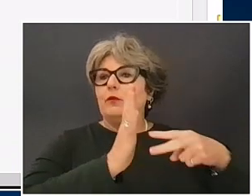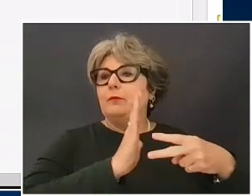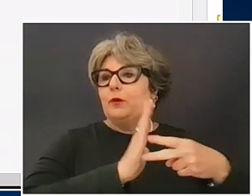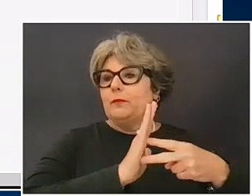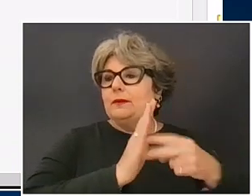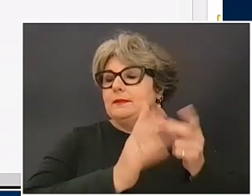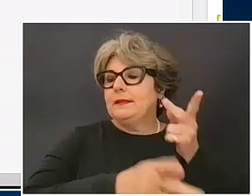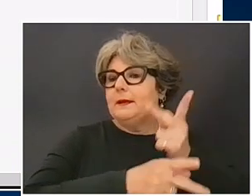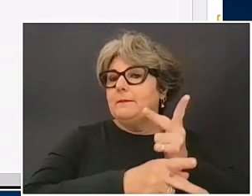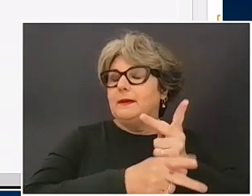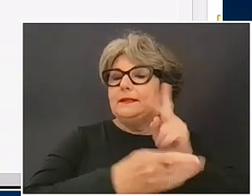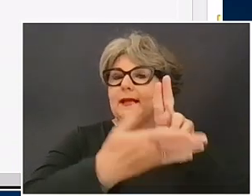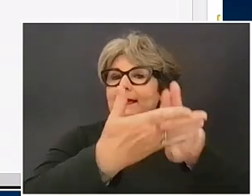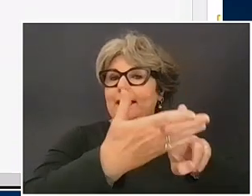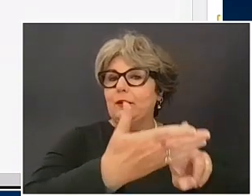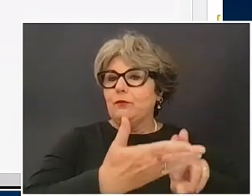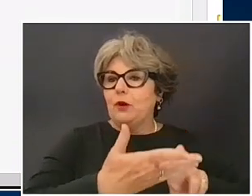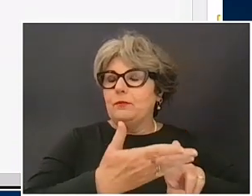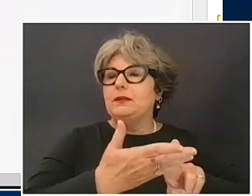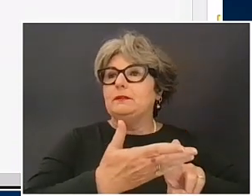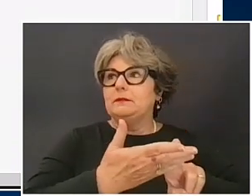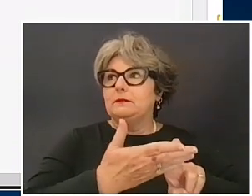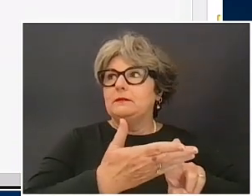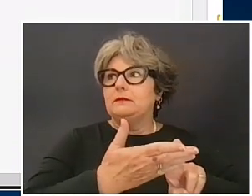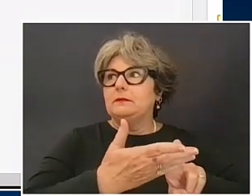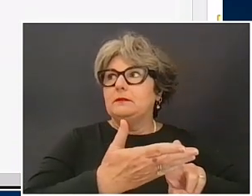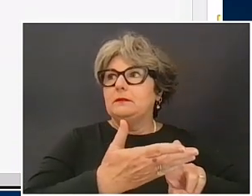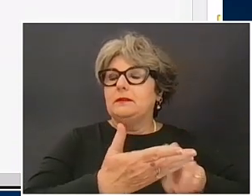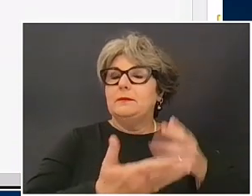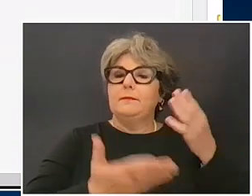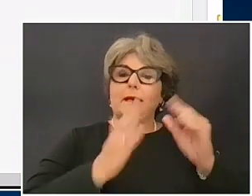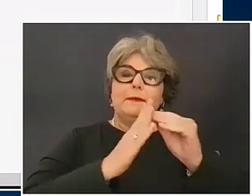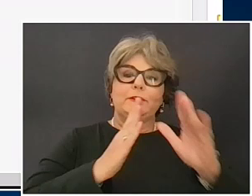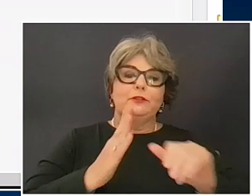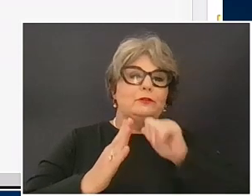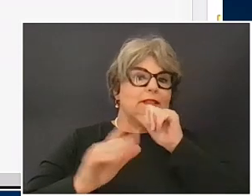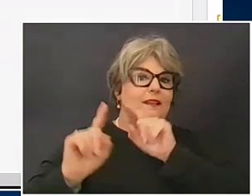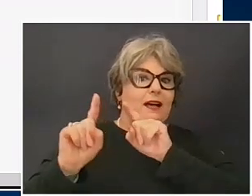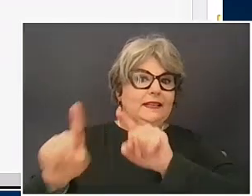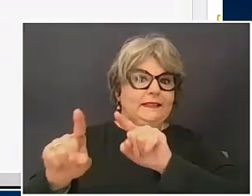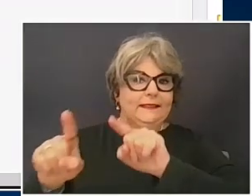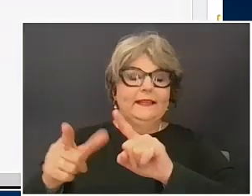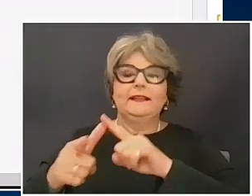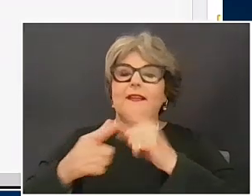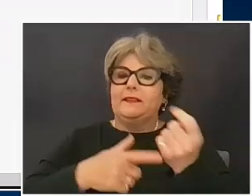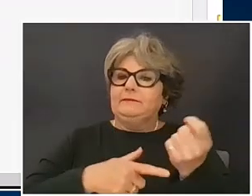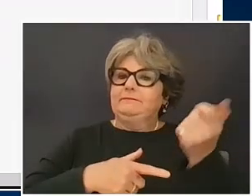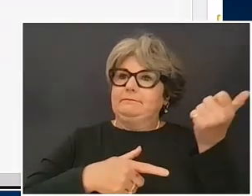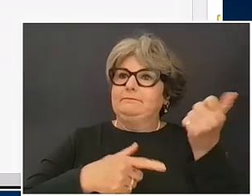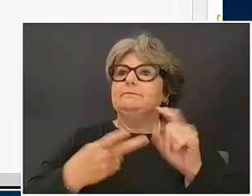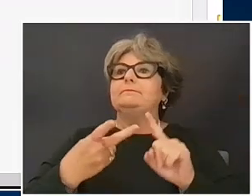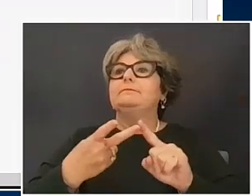enrollment and potentially removing a student who was a non-attender. But in any event, this has been a very